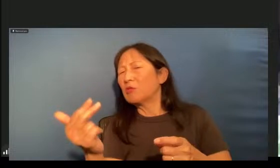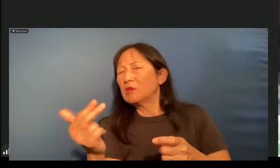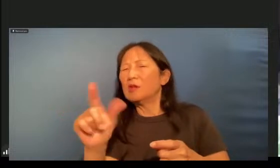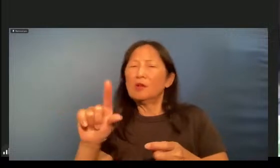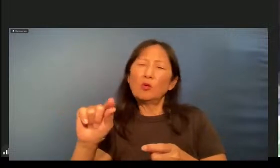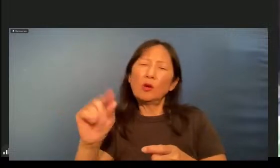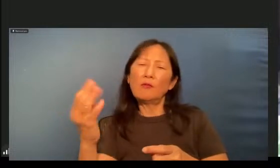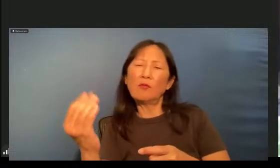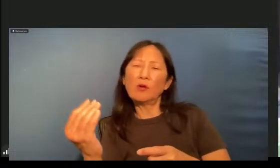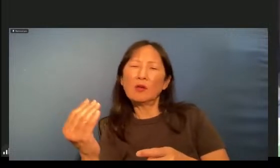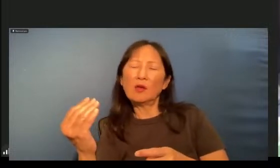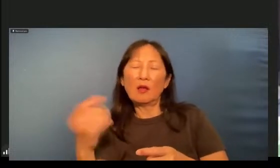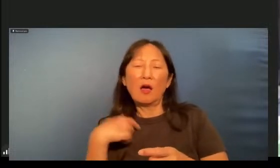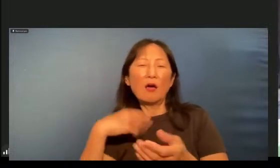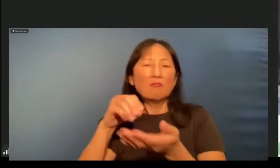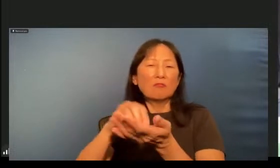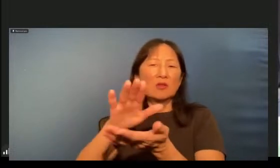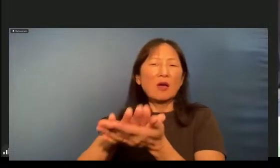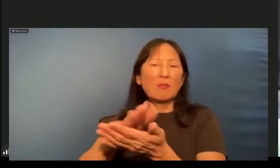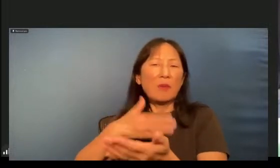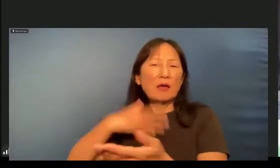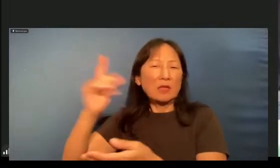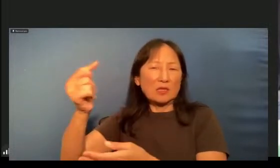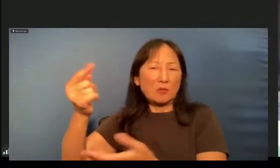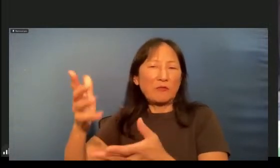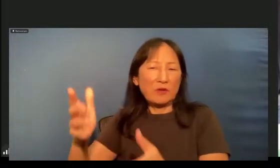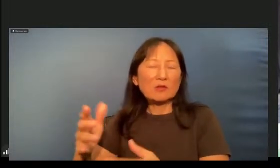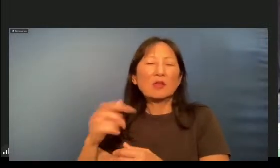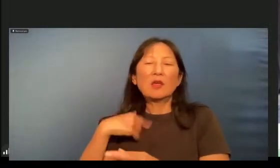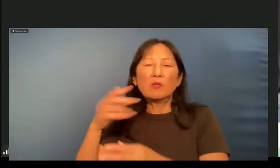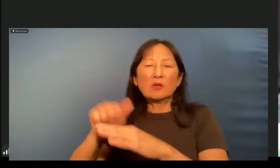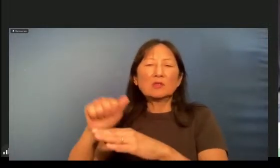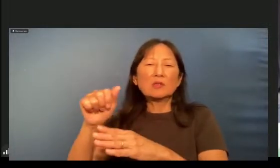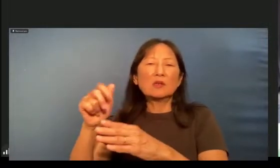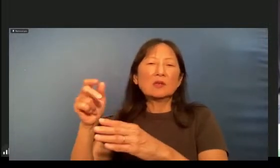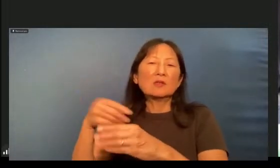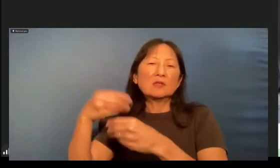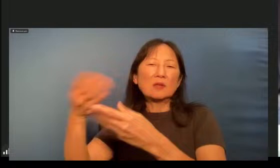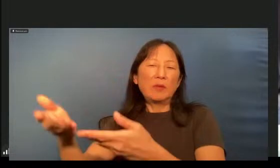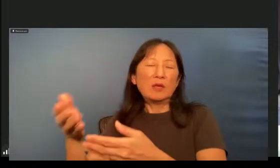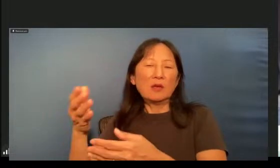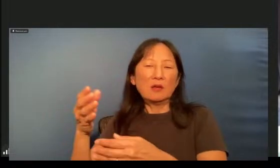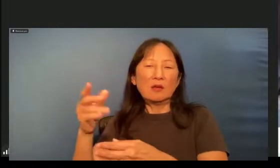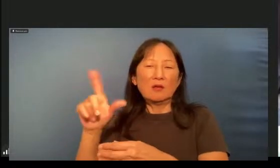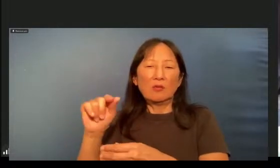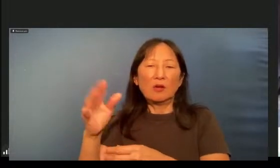As written in my testimony, it was submitted in 2015. This bill as SB 2 97,